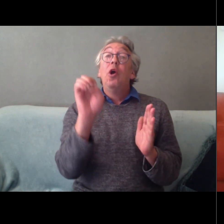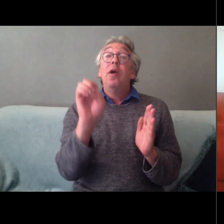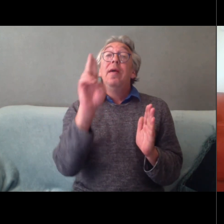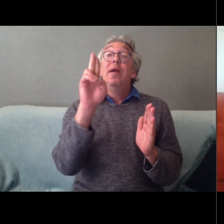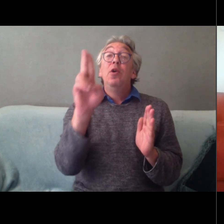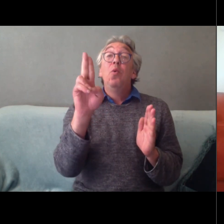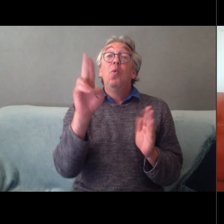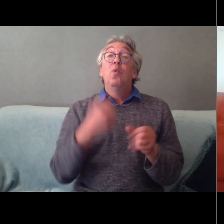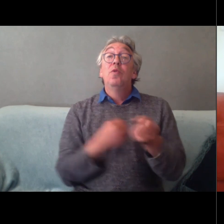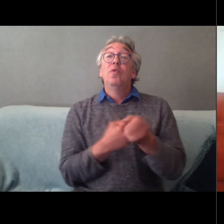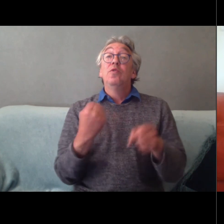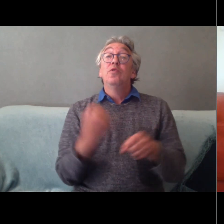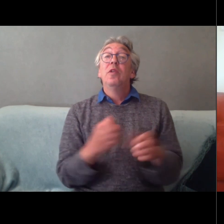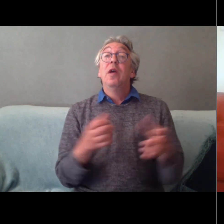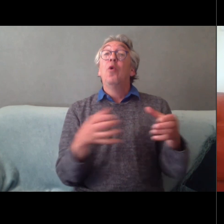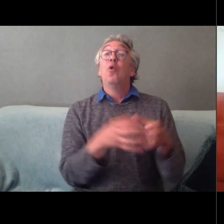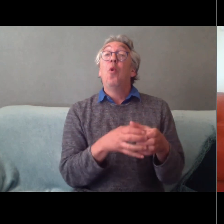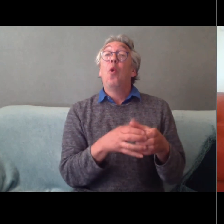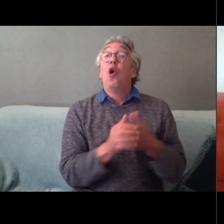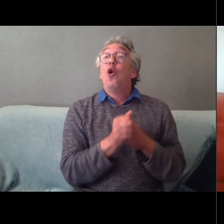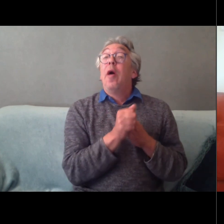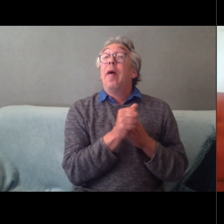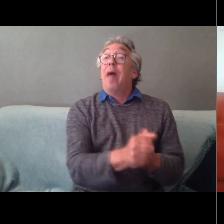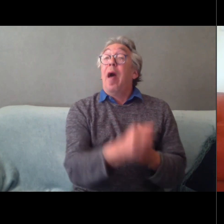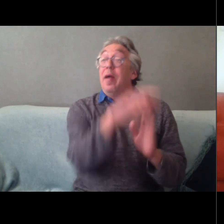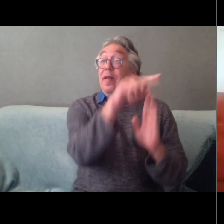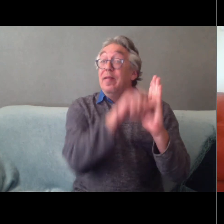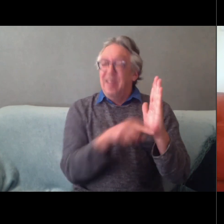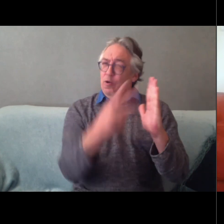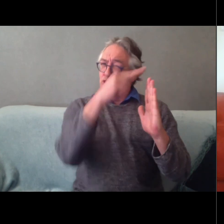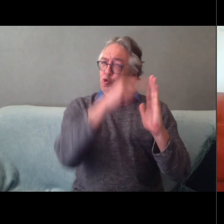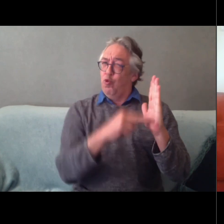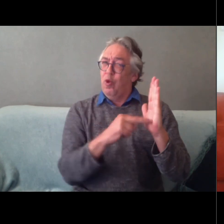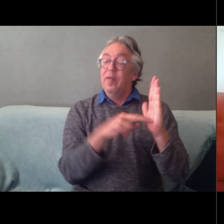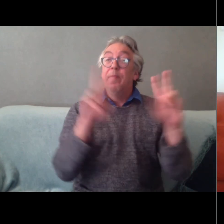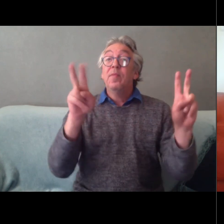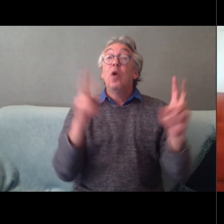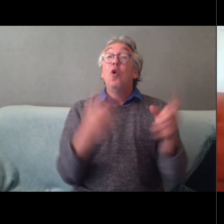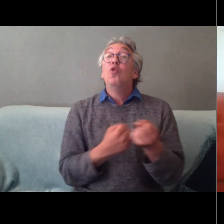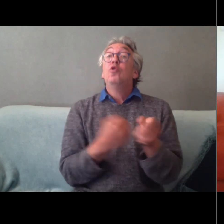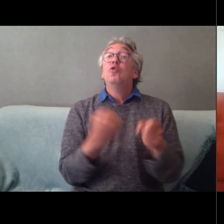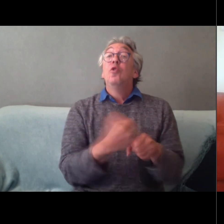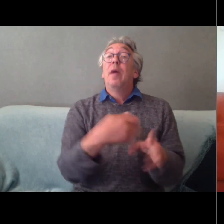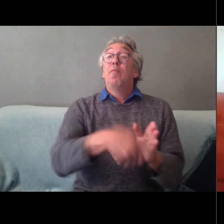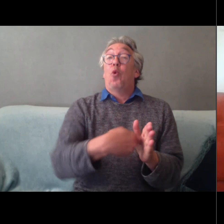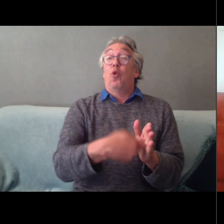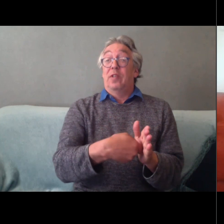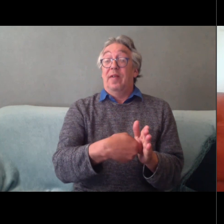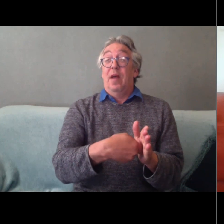So Solidarity Projects. There are small scale, there are like